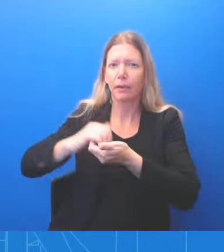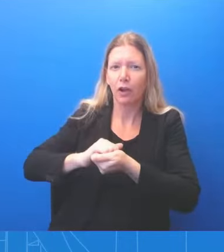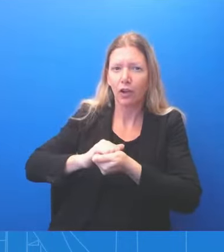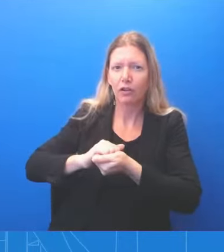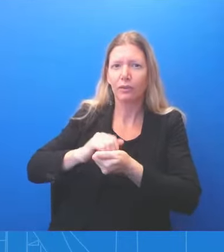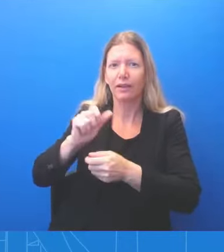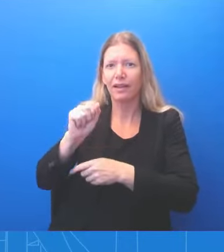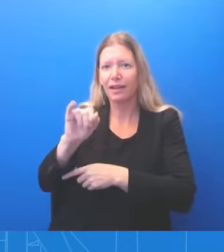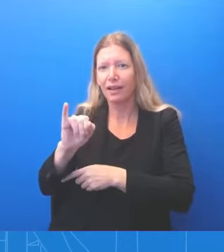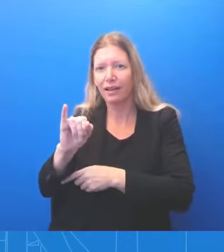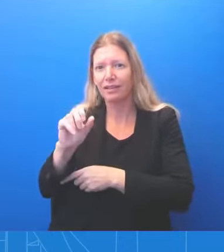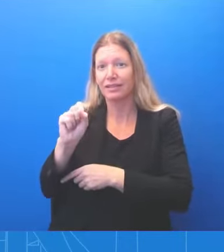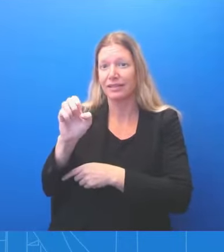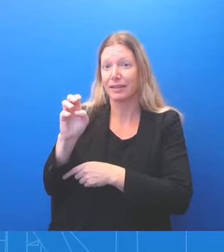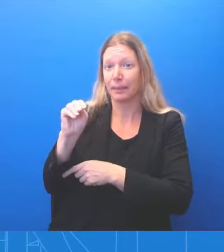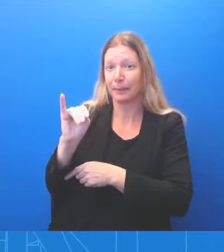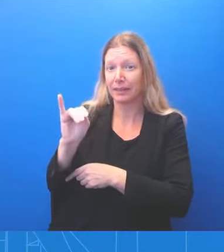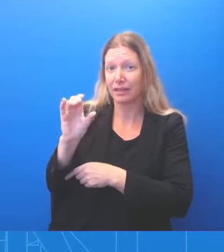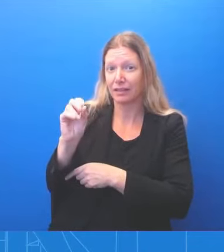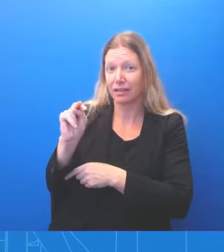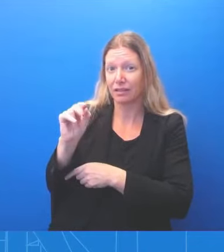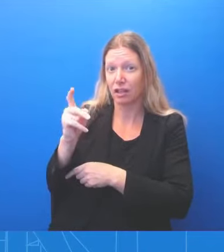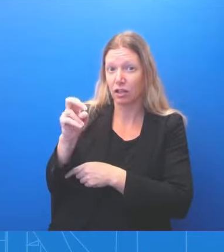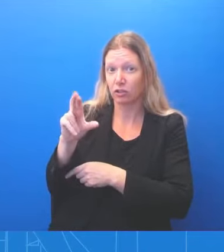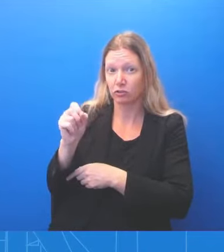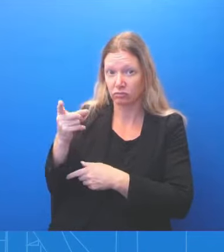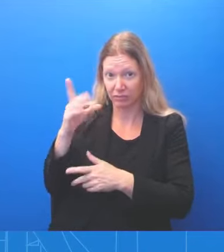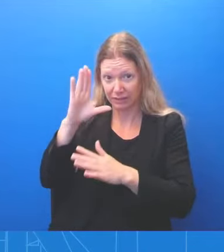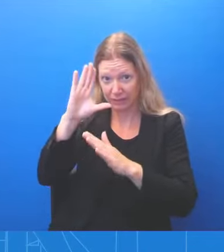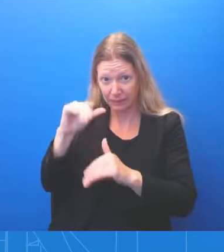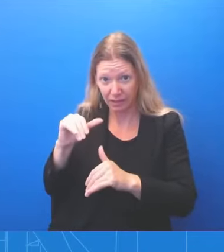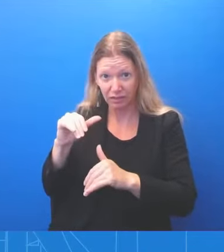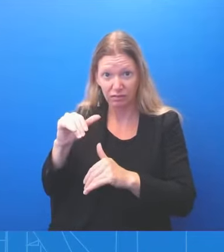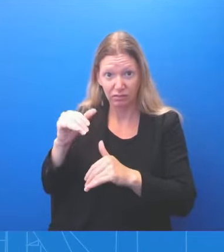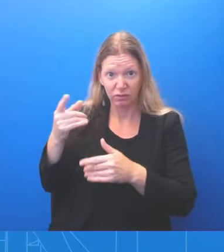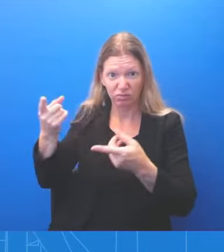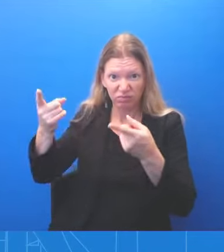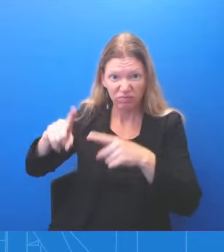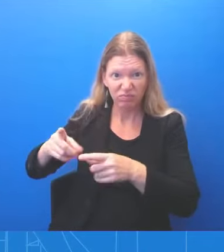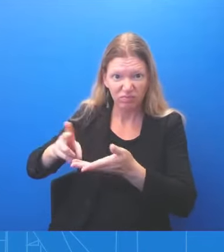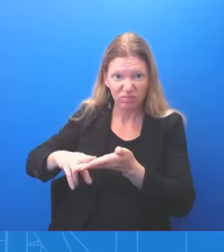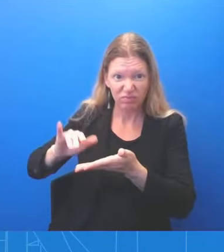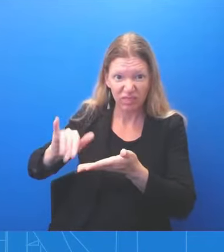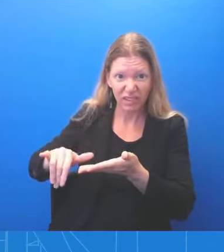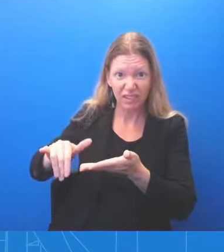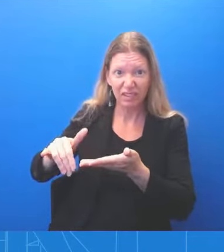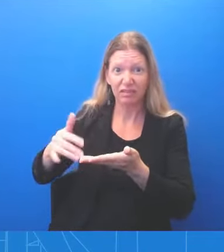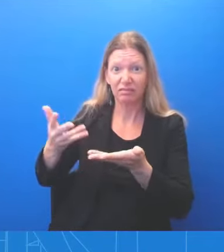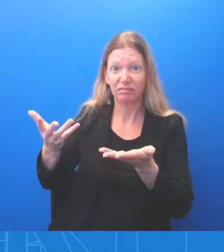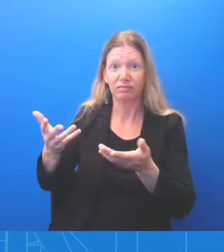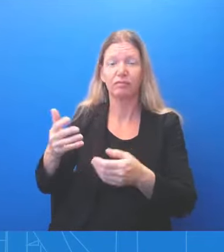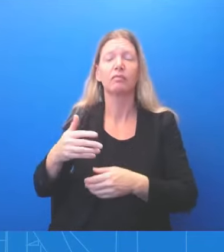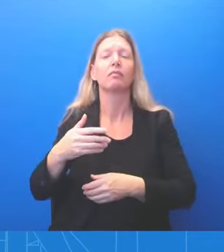Ms. Jean-Pierre: So, we'll have more to share on that trip -- on the agenda, deliverables, what we're -- what we're expecting the conversation to look like and to be.